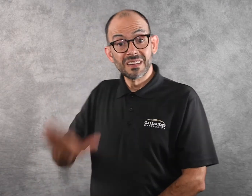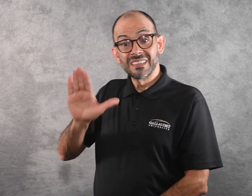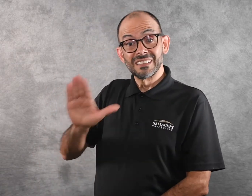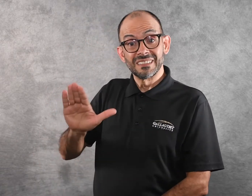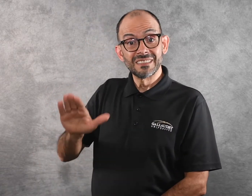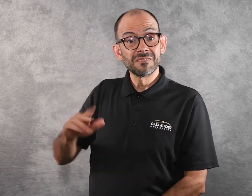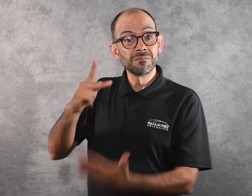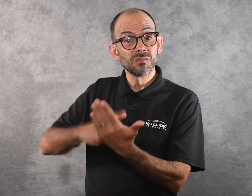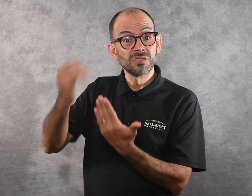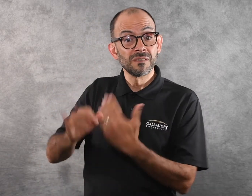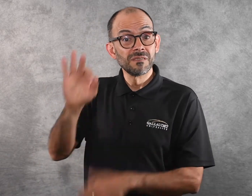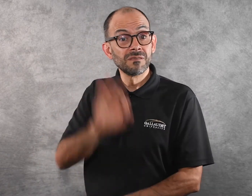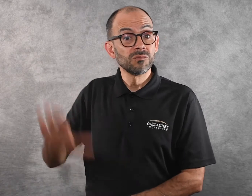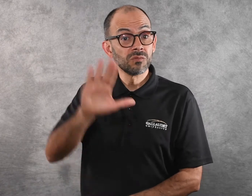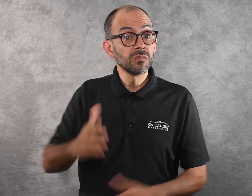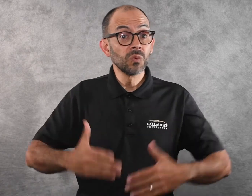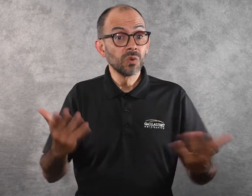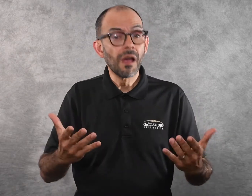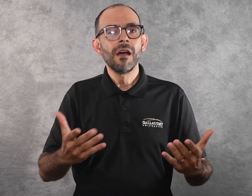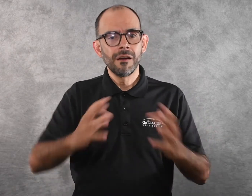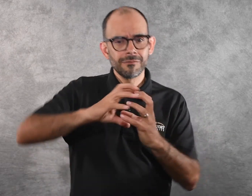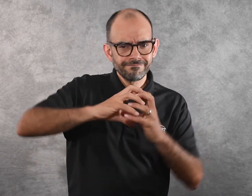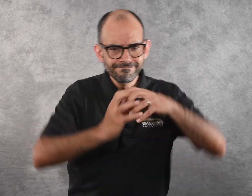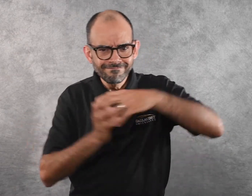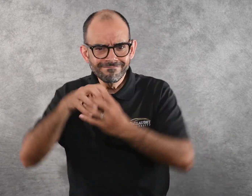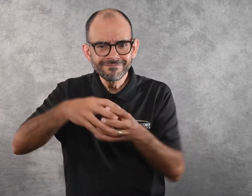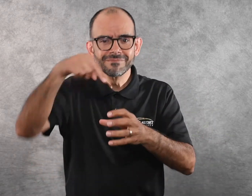Through his Fulbright project, the intersection of